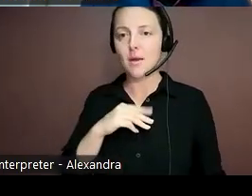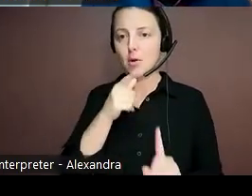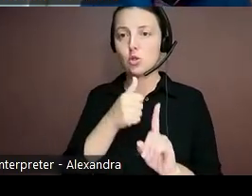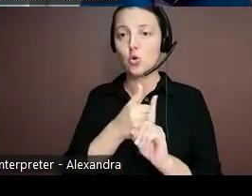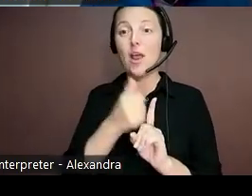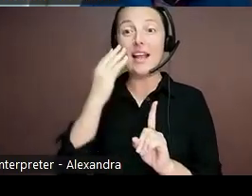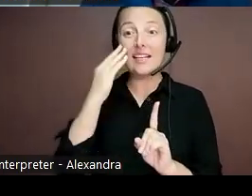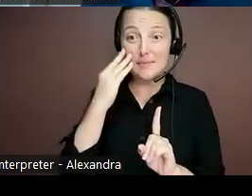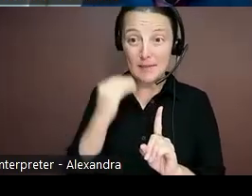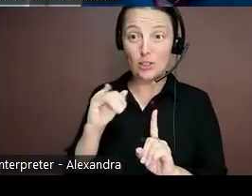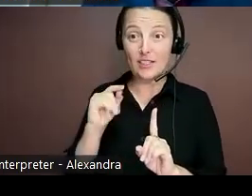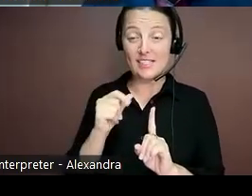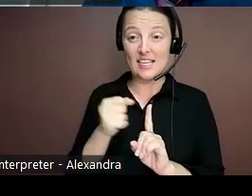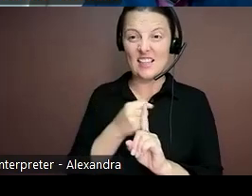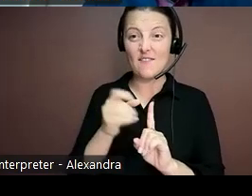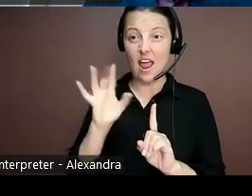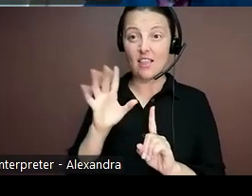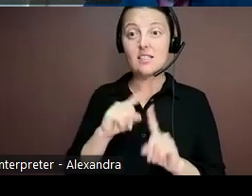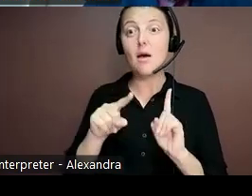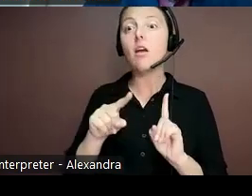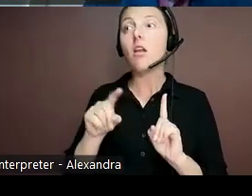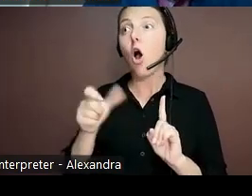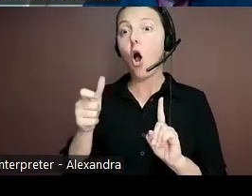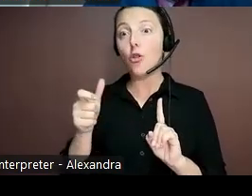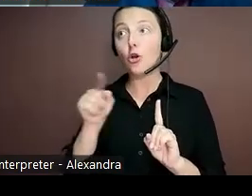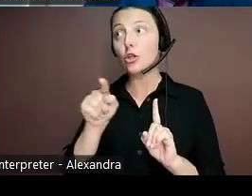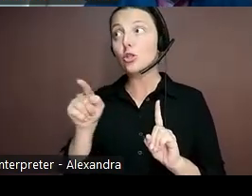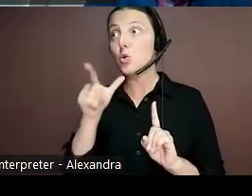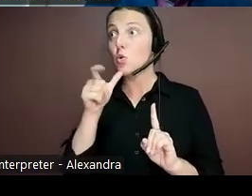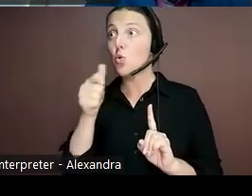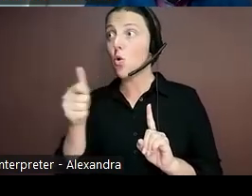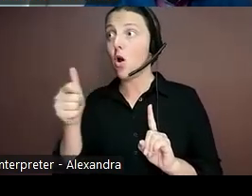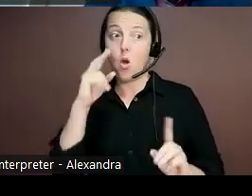right? That get impacted by those incidences. I I think a lot of part what we've done in